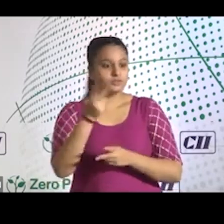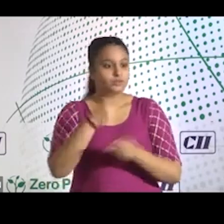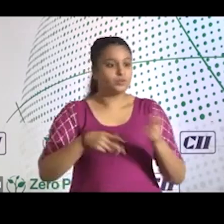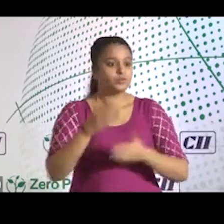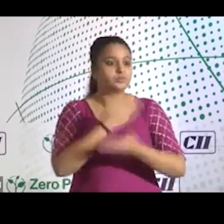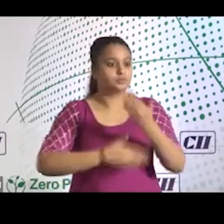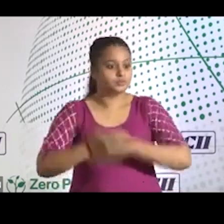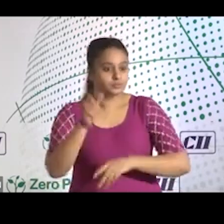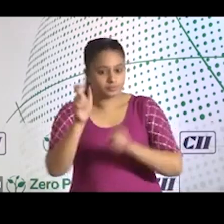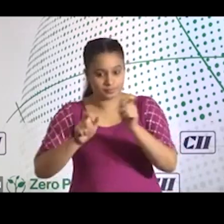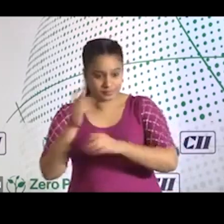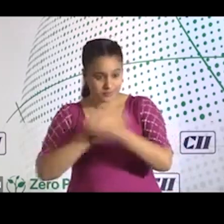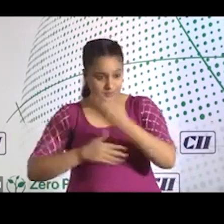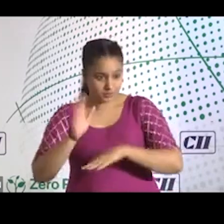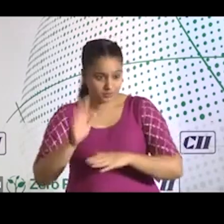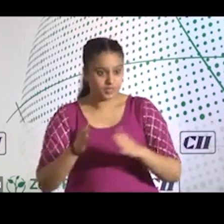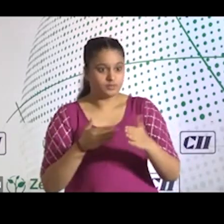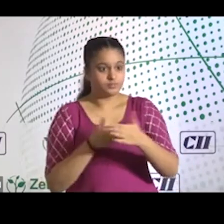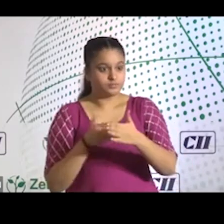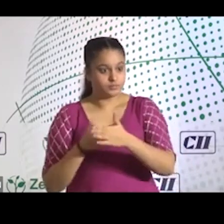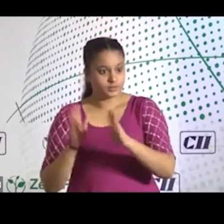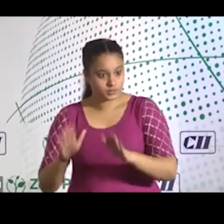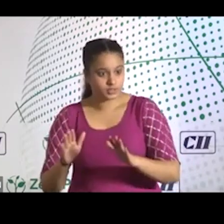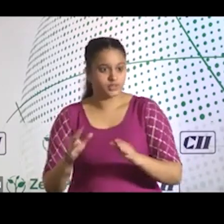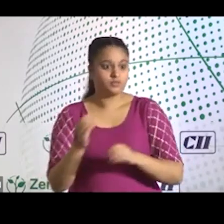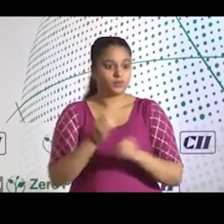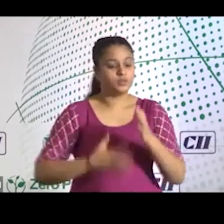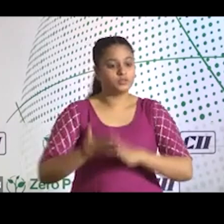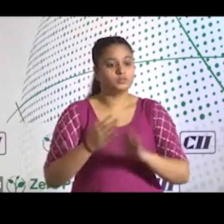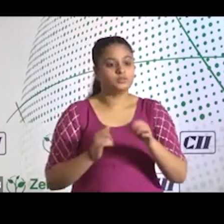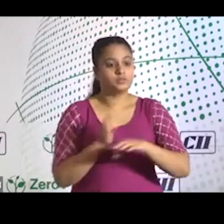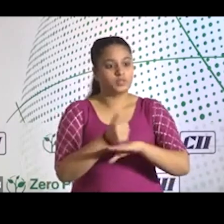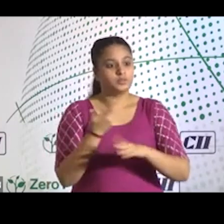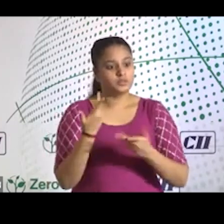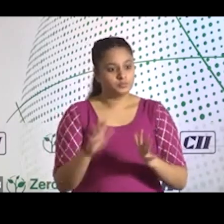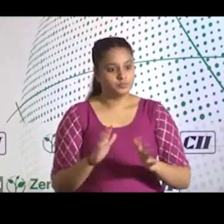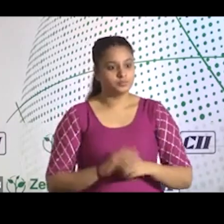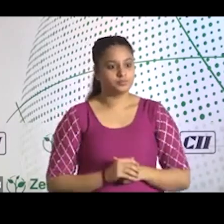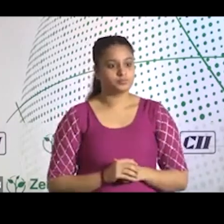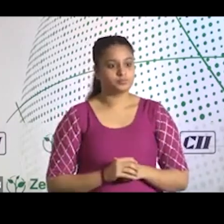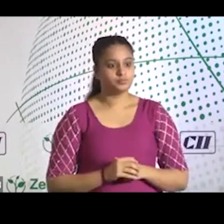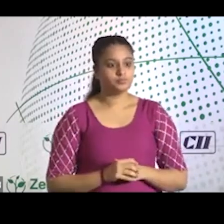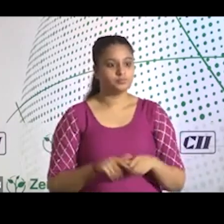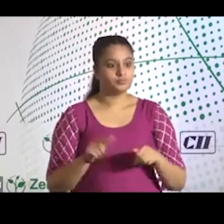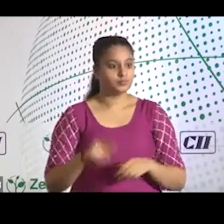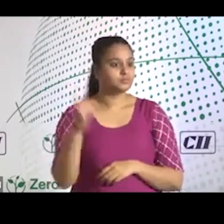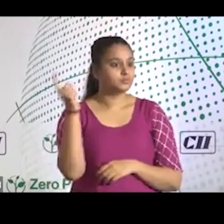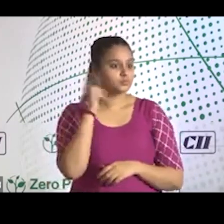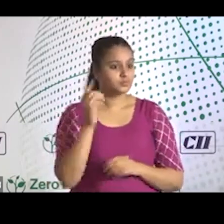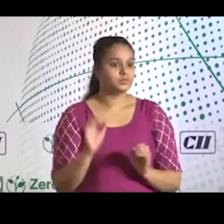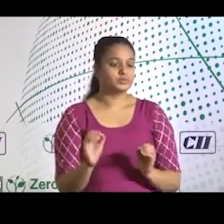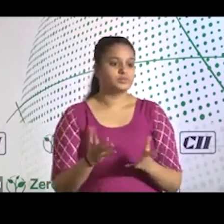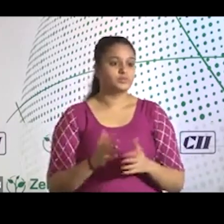through grants, investments, strategic advisory, etc.. So let's hear from them now.